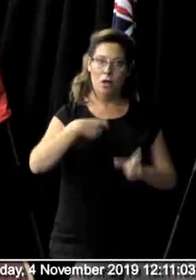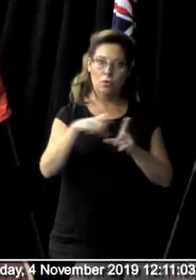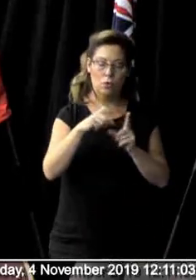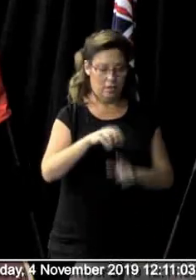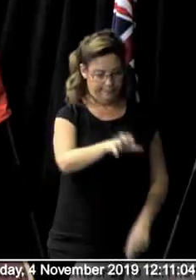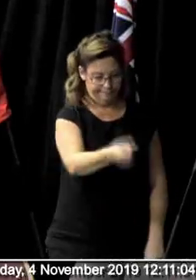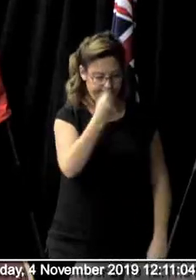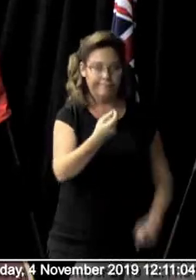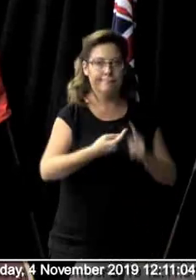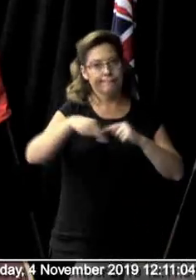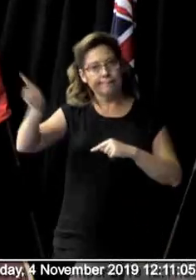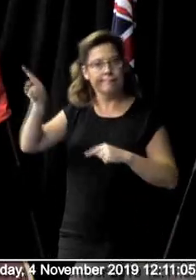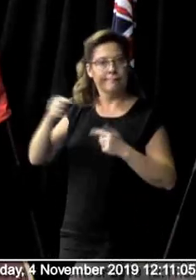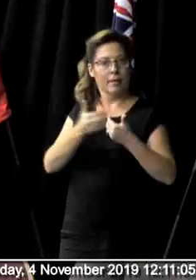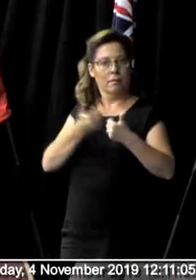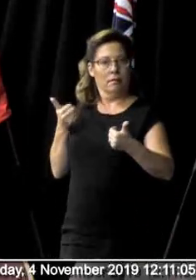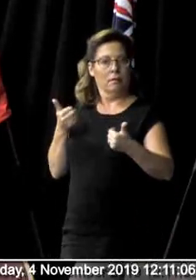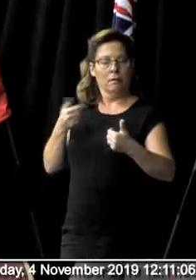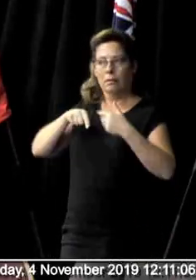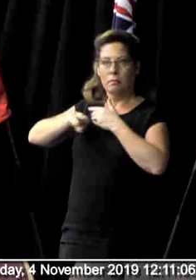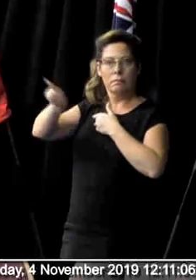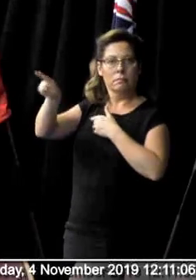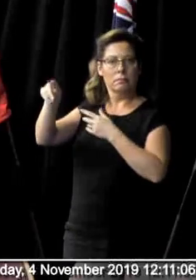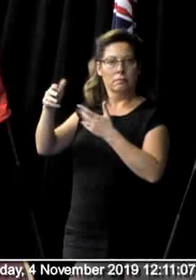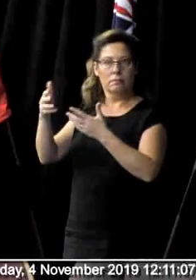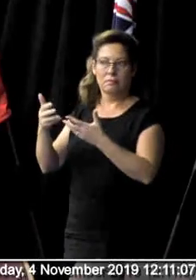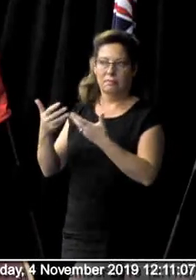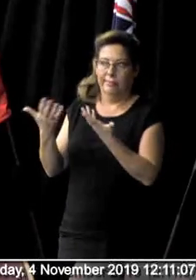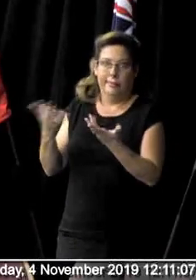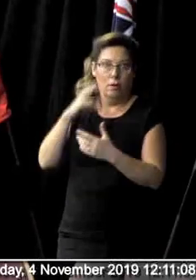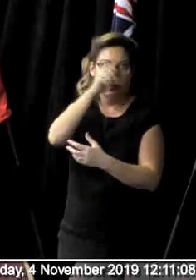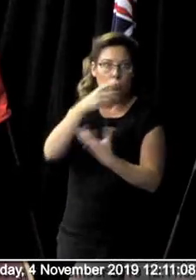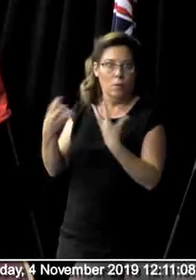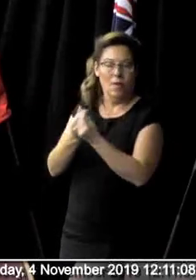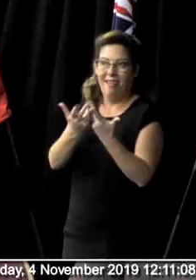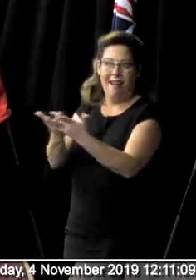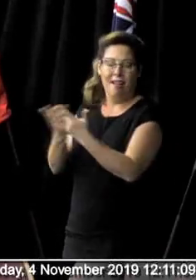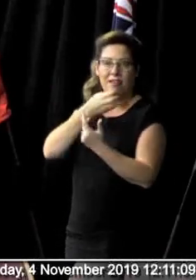I’m assuming with other kids with disabilities, I’m not sure.